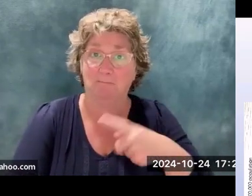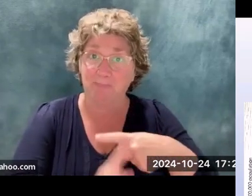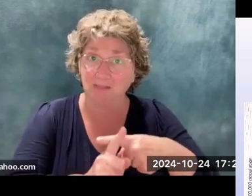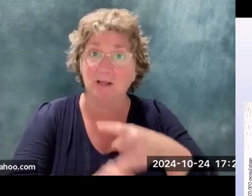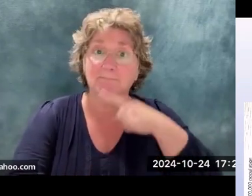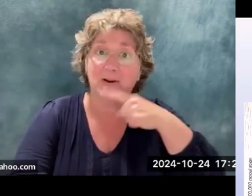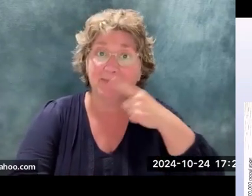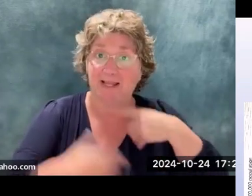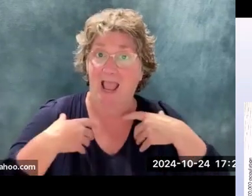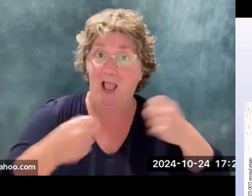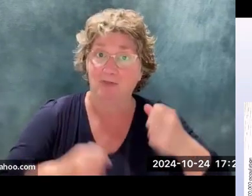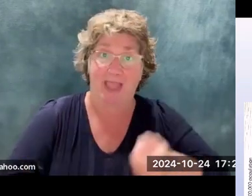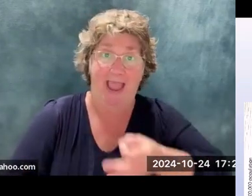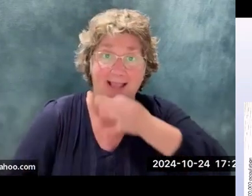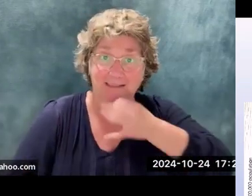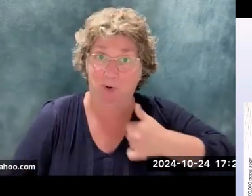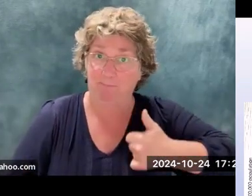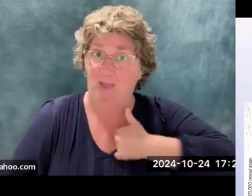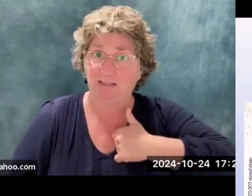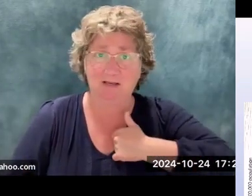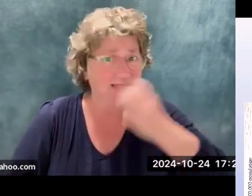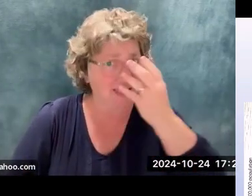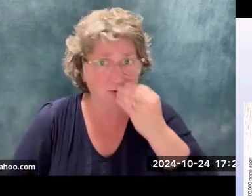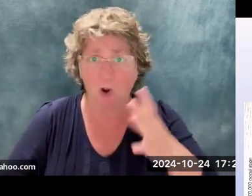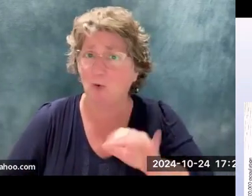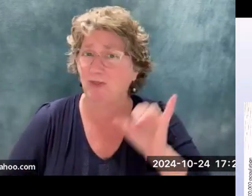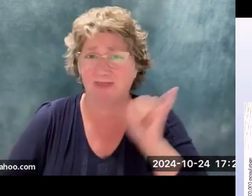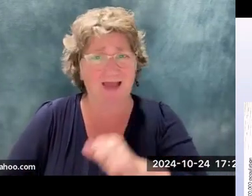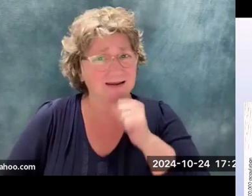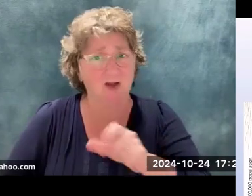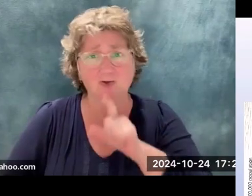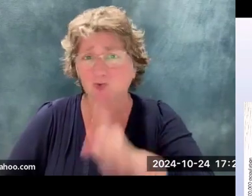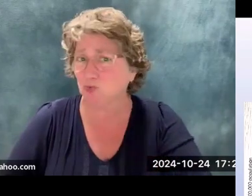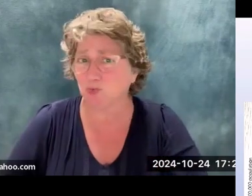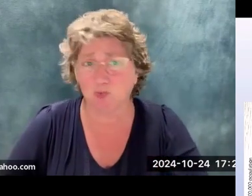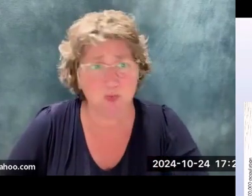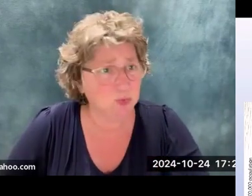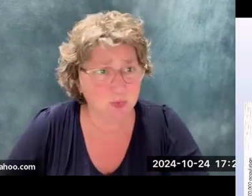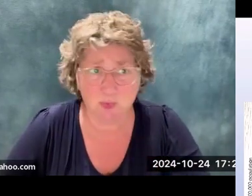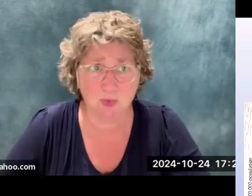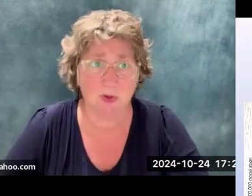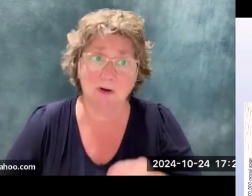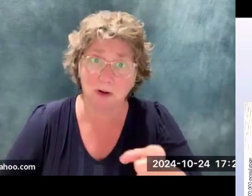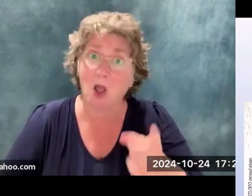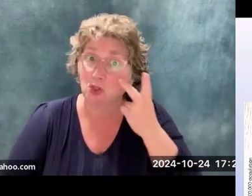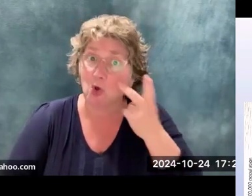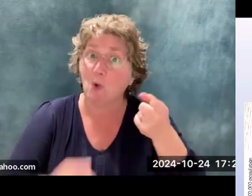This was US death rate by vaccine status after the vaccine became available. And when we had